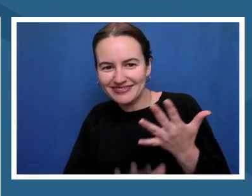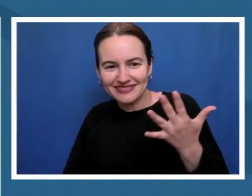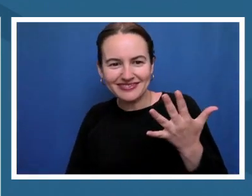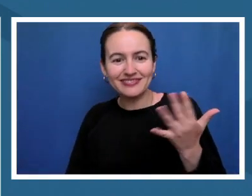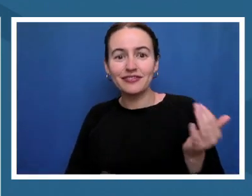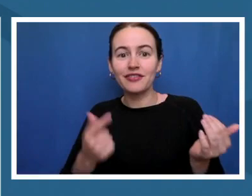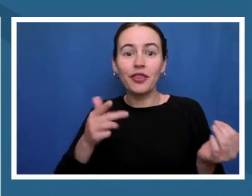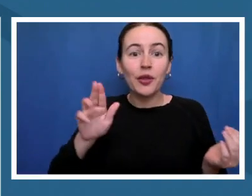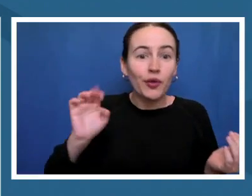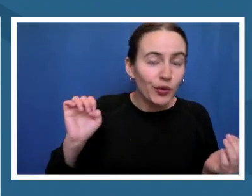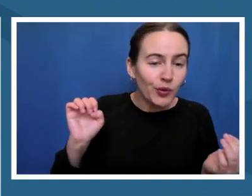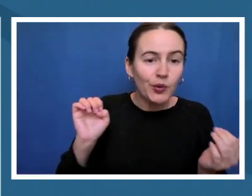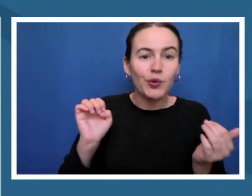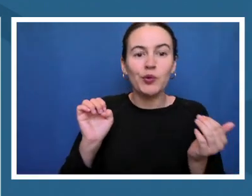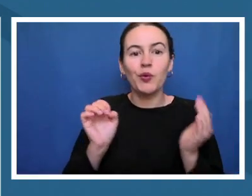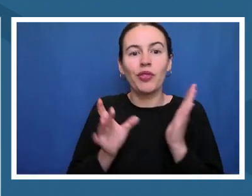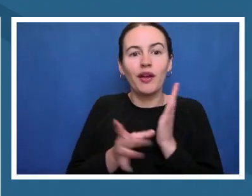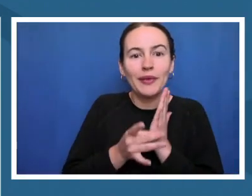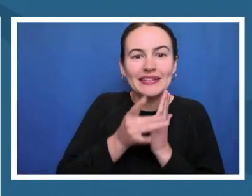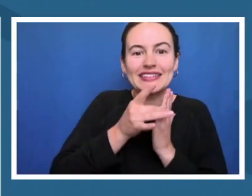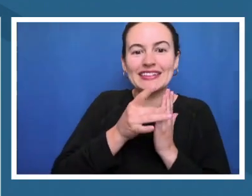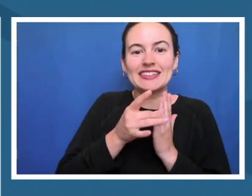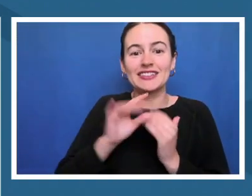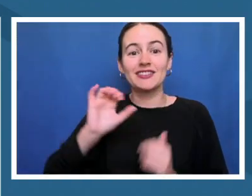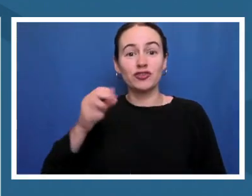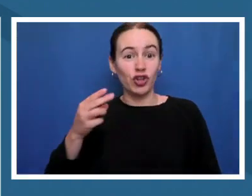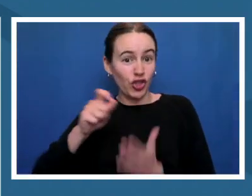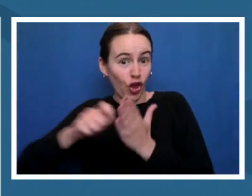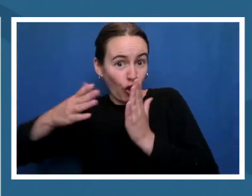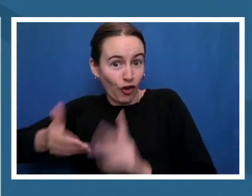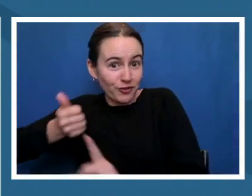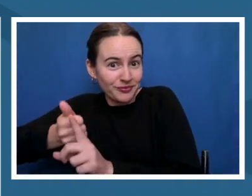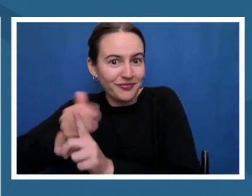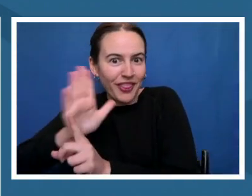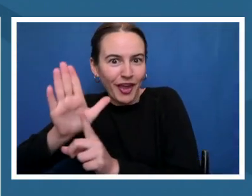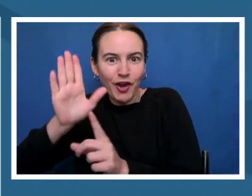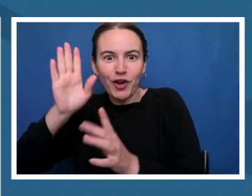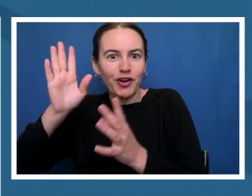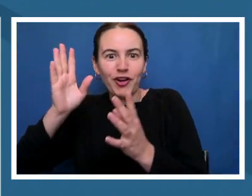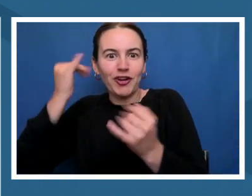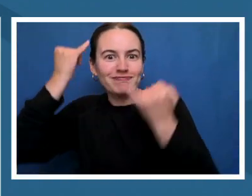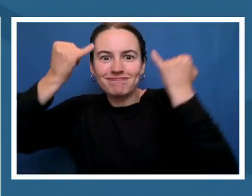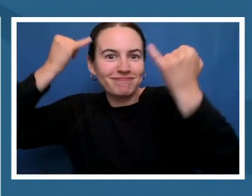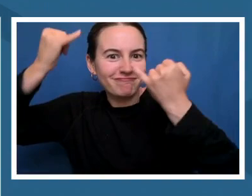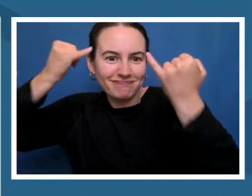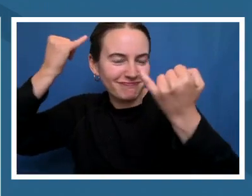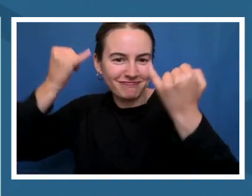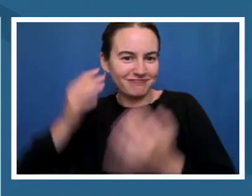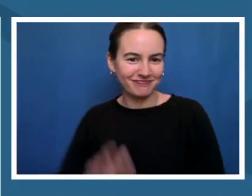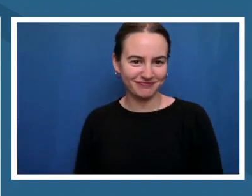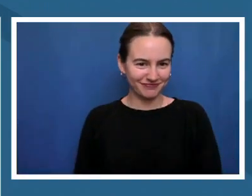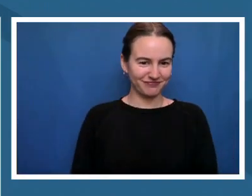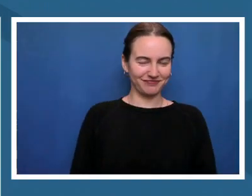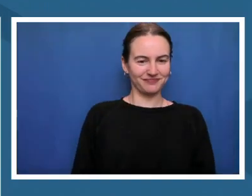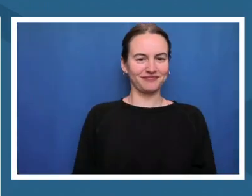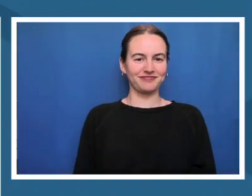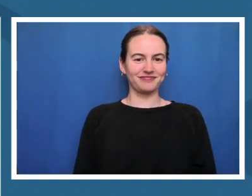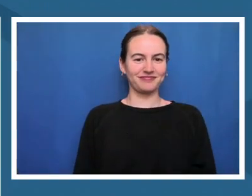that that could be a fun one as well as the author and their imagination right right